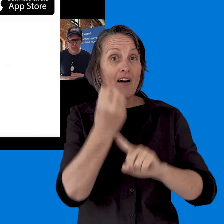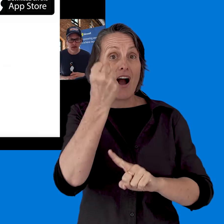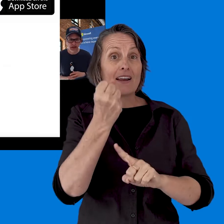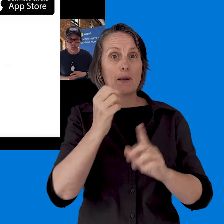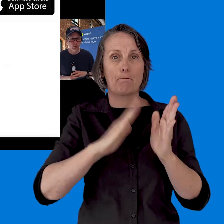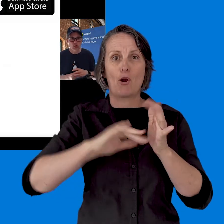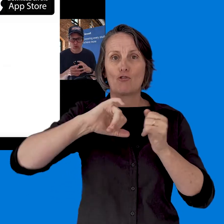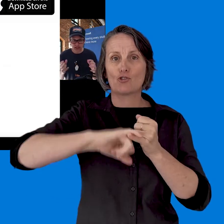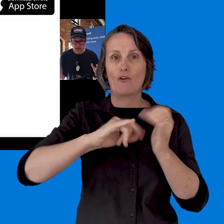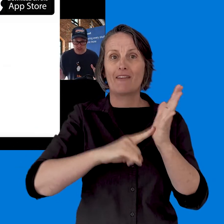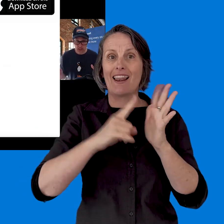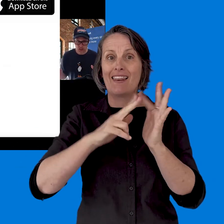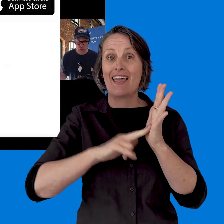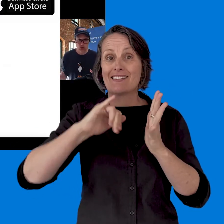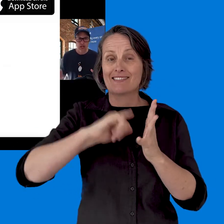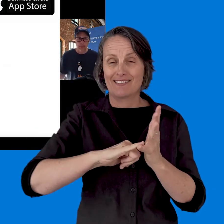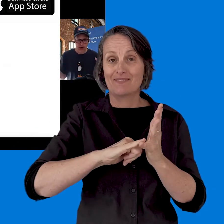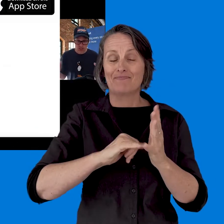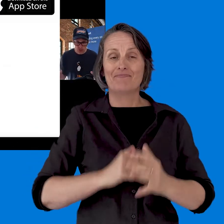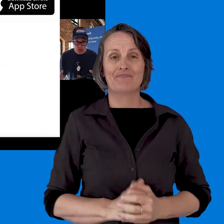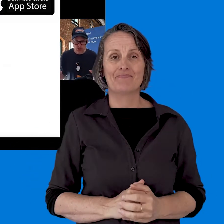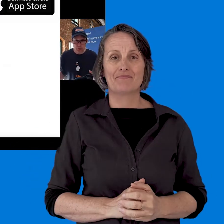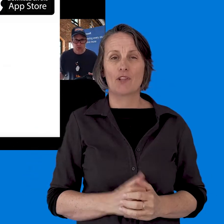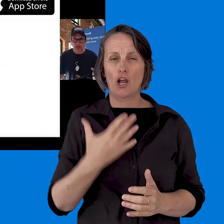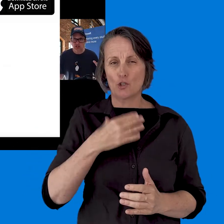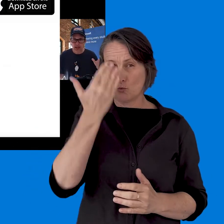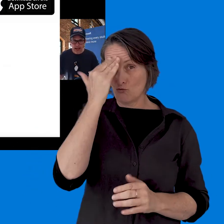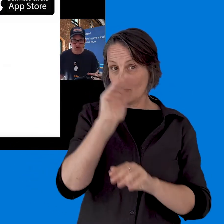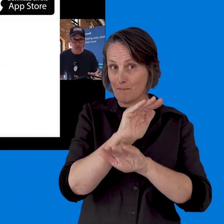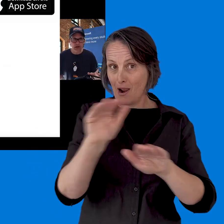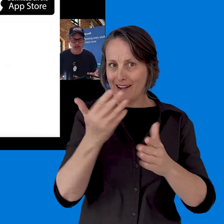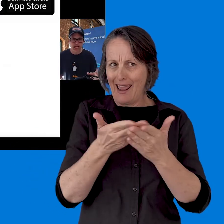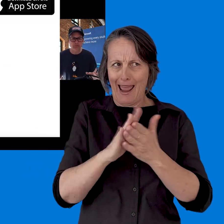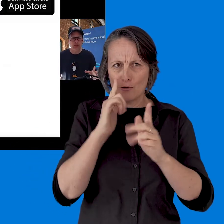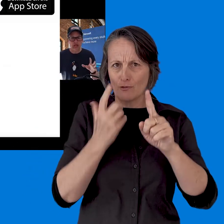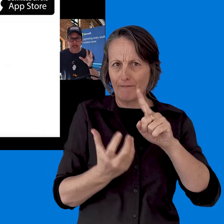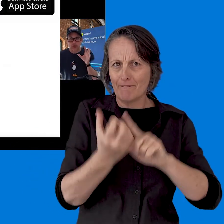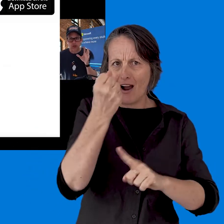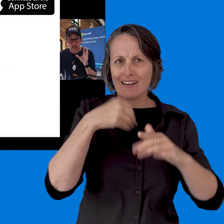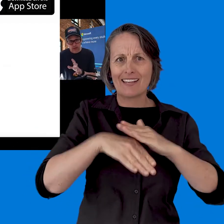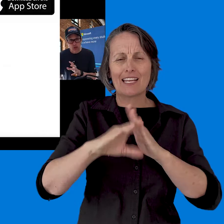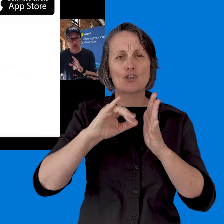and find out all the cool things that it can do. But I just wanted to remind you how to find that if you download